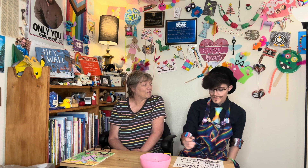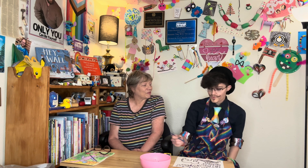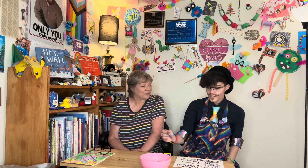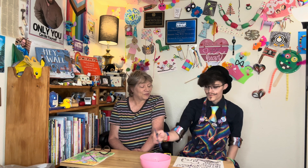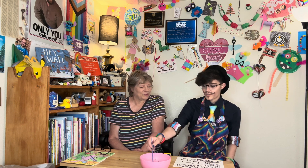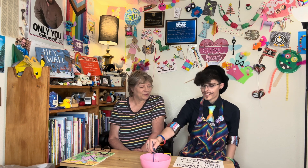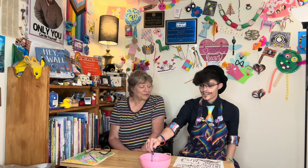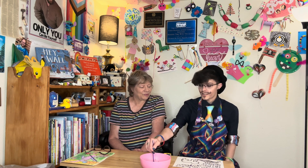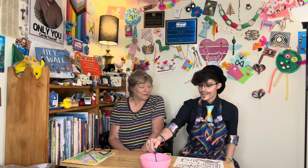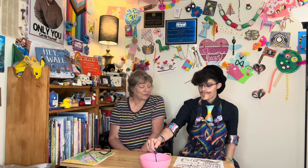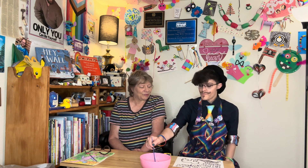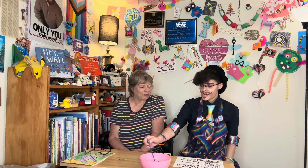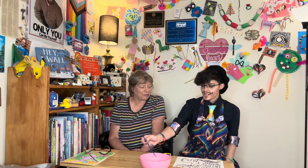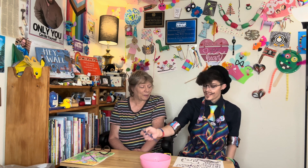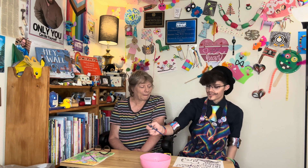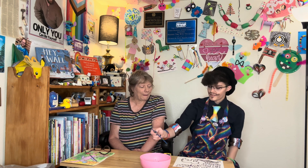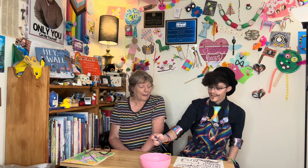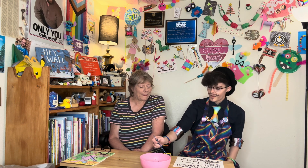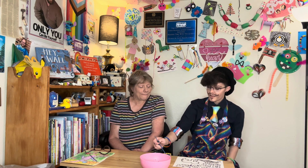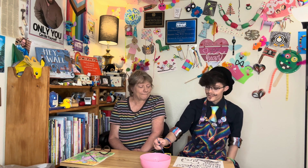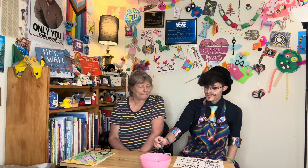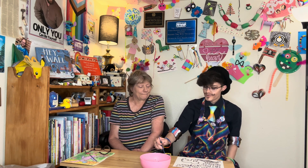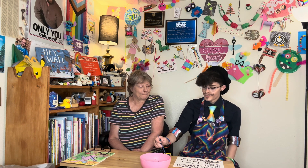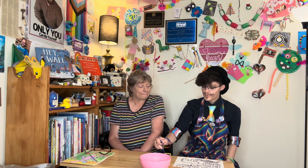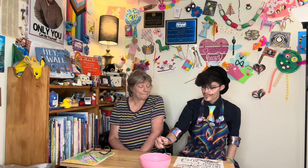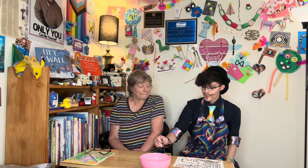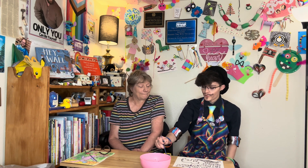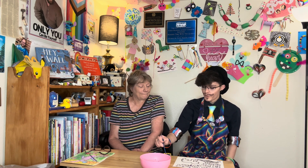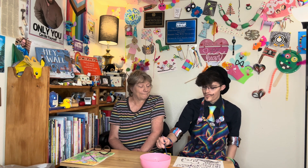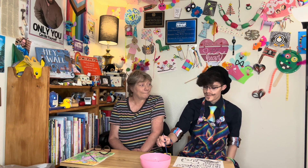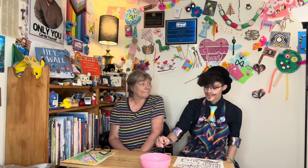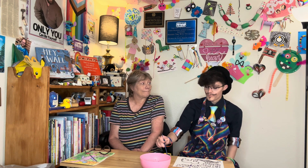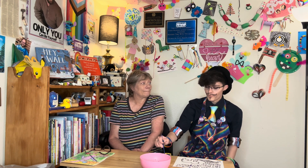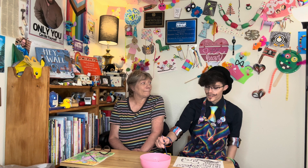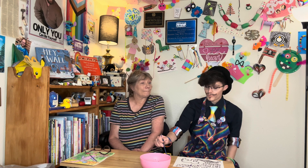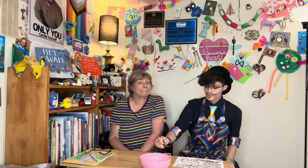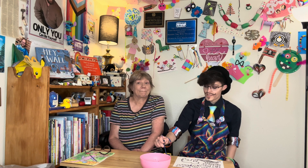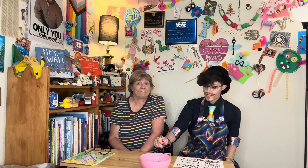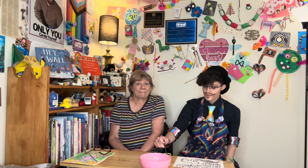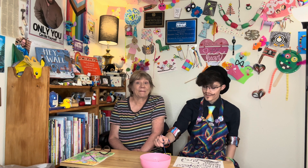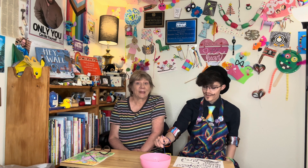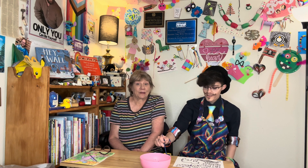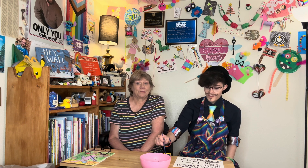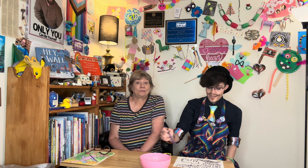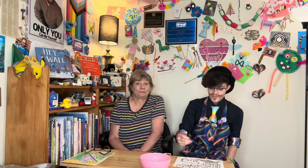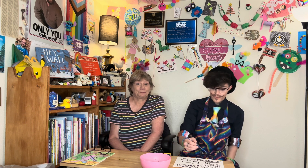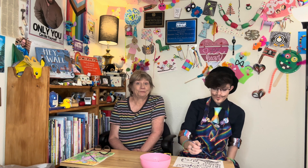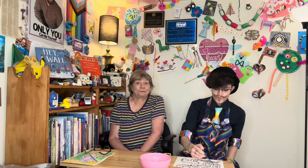and so kids were, like, making, like, purple by mixing red and blue together. And they were so